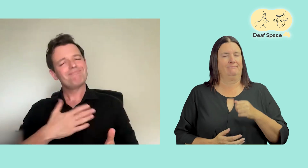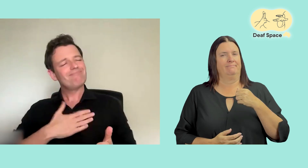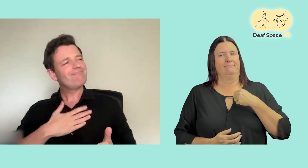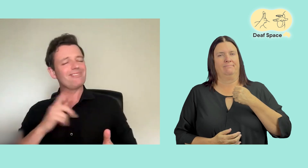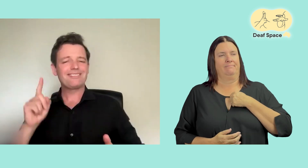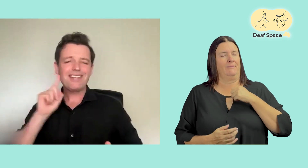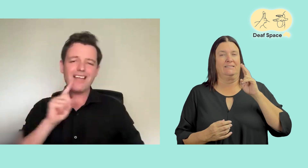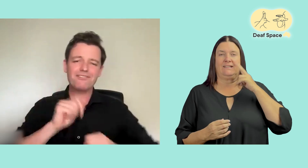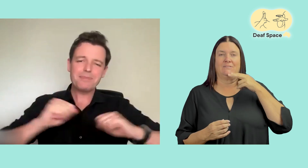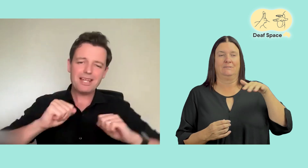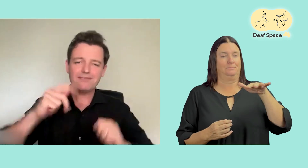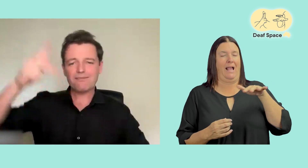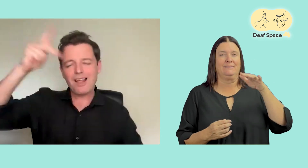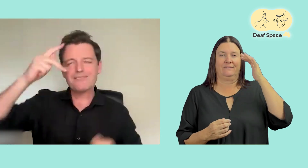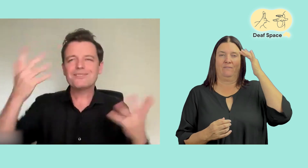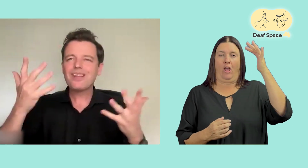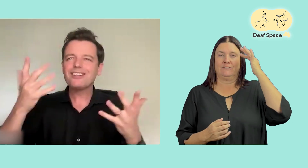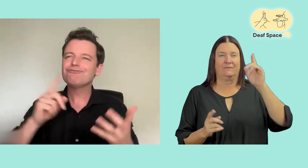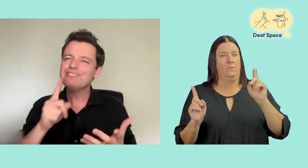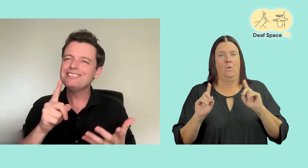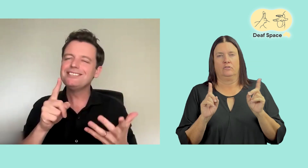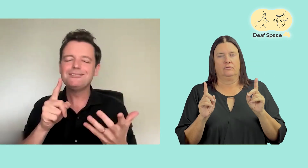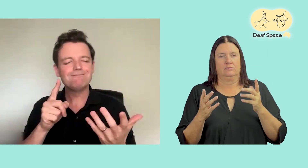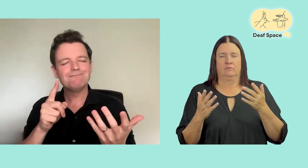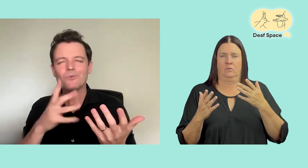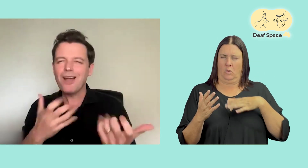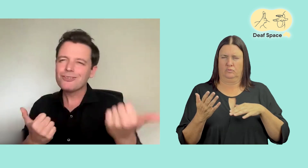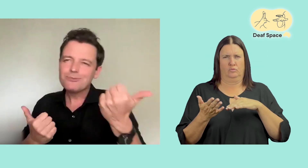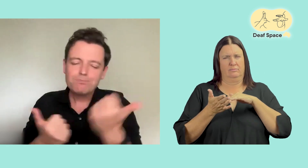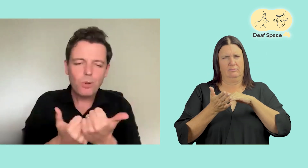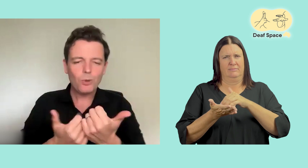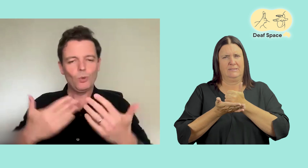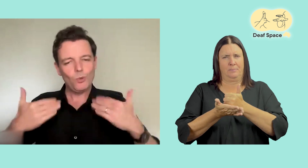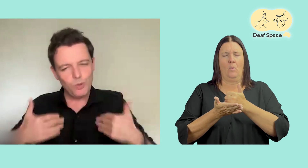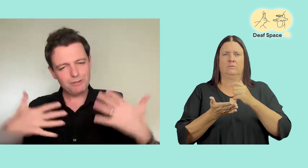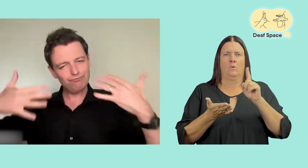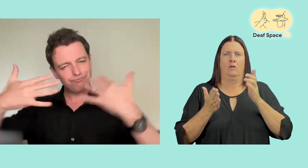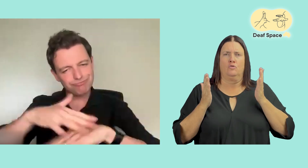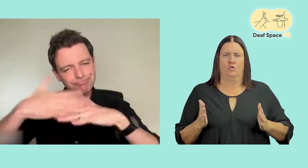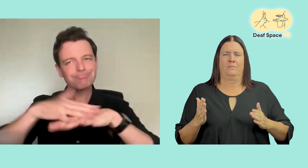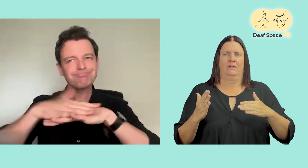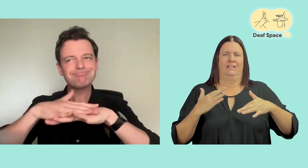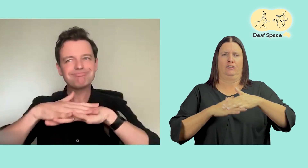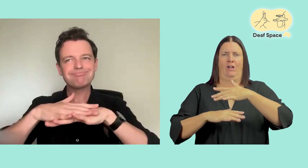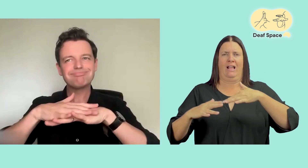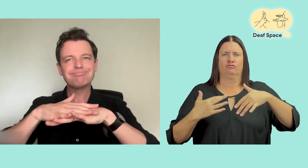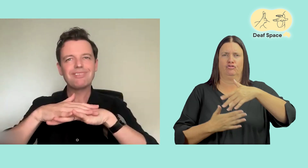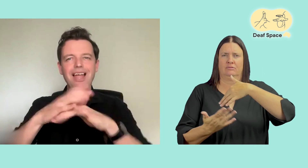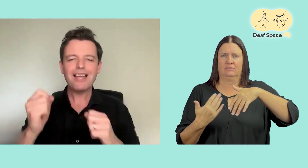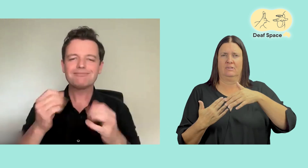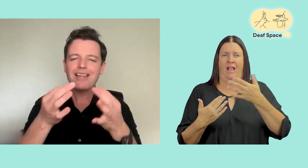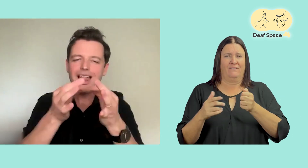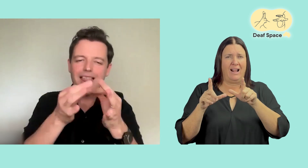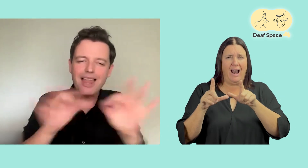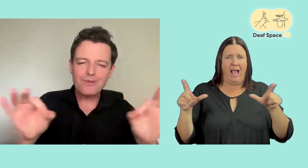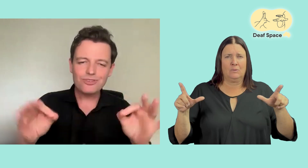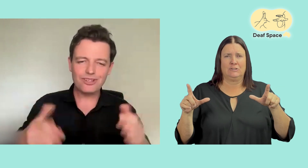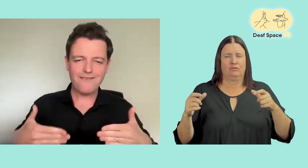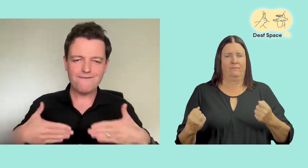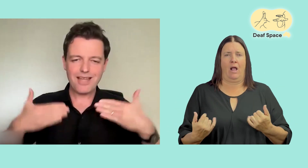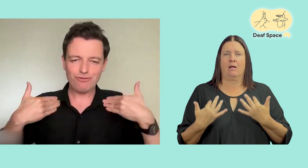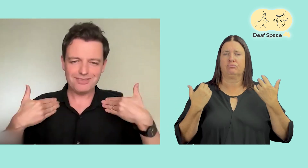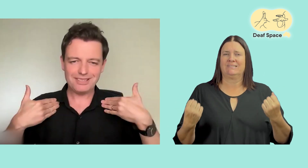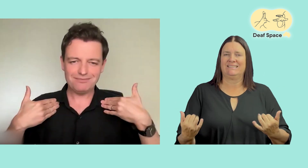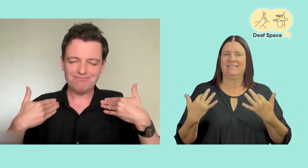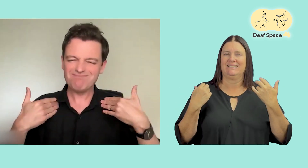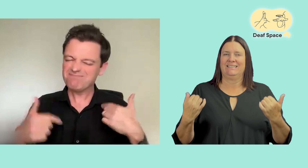My Deaf Space philosophy is really about supporting human interaction and language vibrancy.